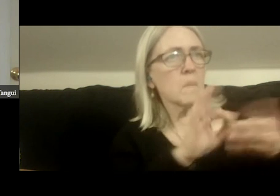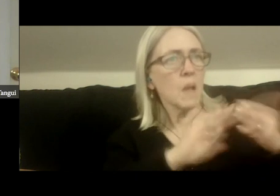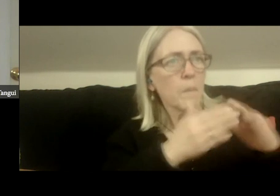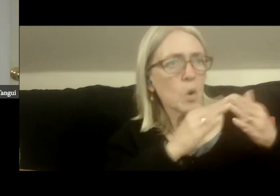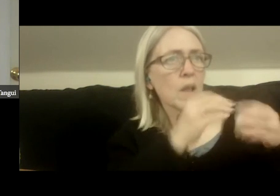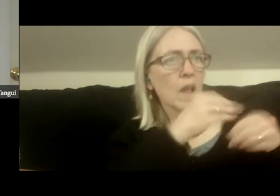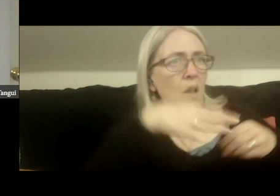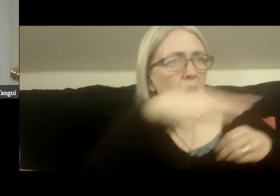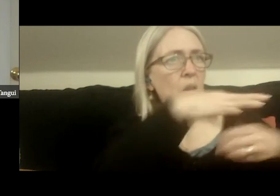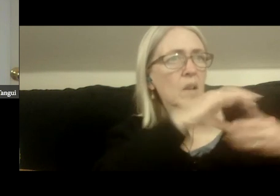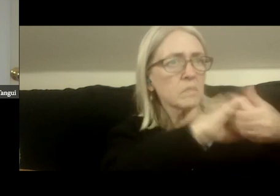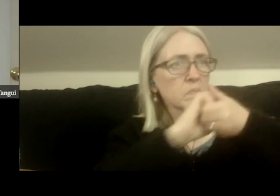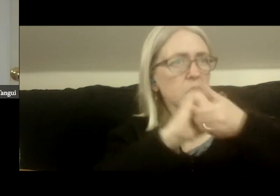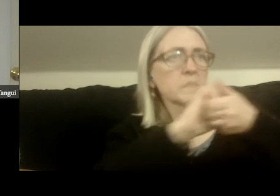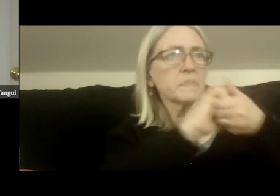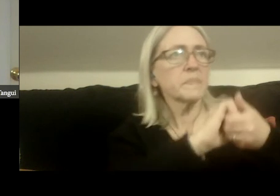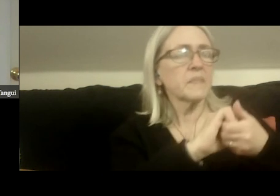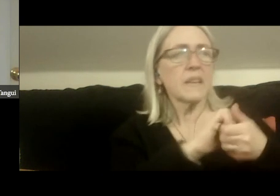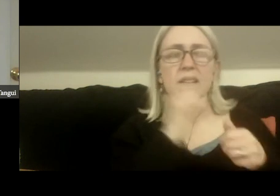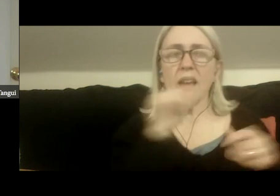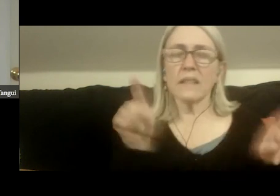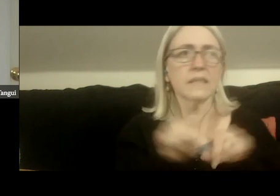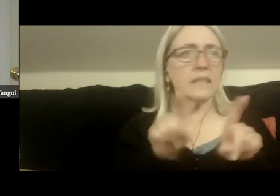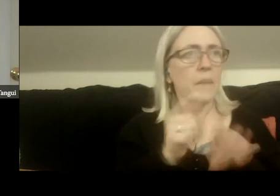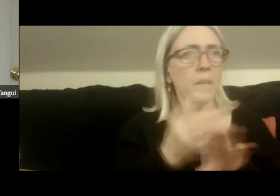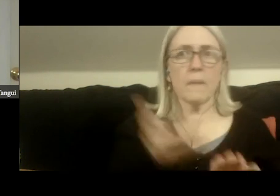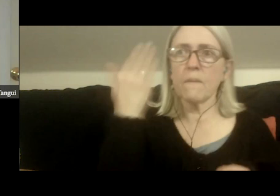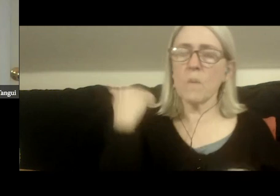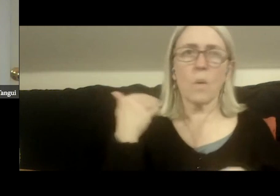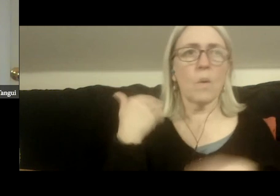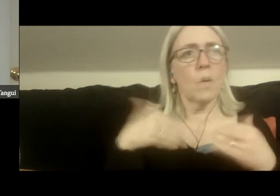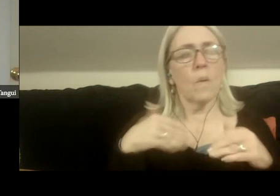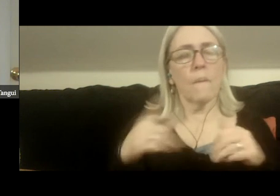Yeah, I mean, I agree, and throughout the pandemic information was coming so fast and was changing so much.